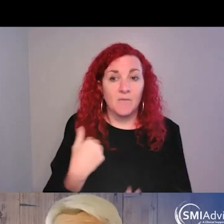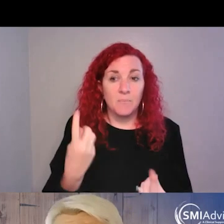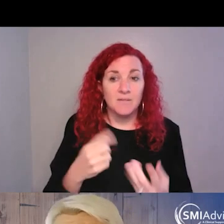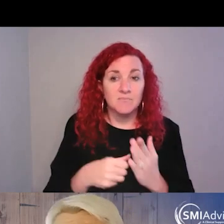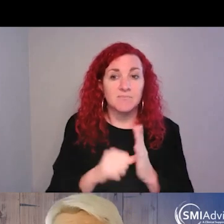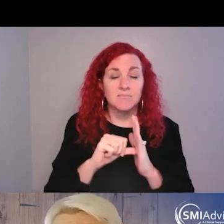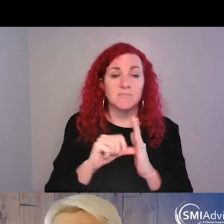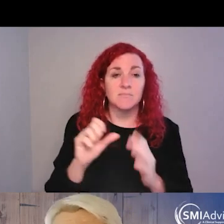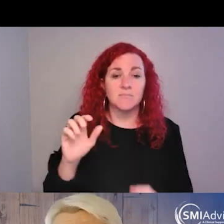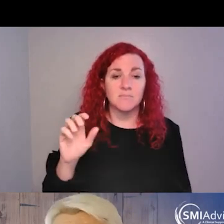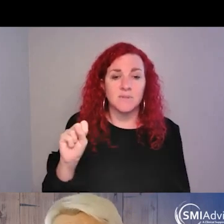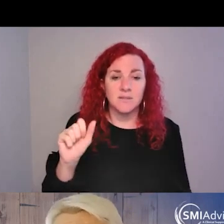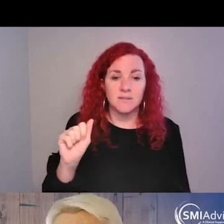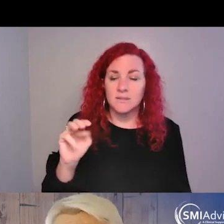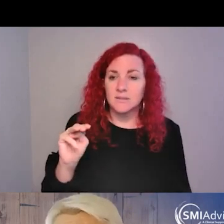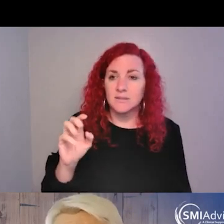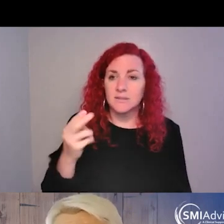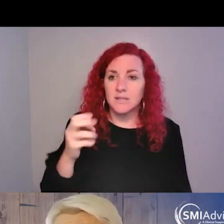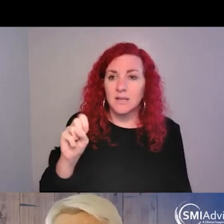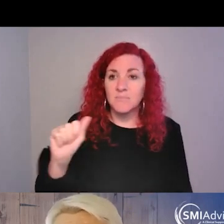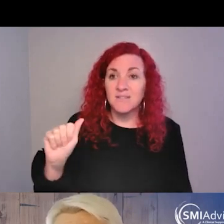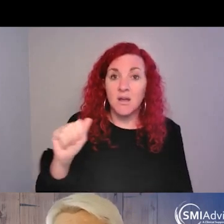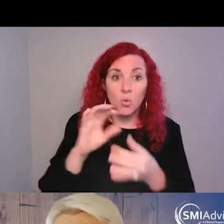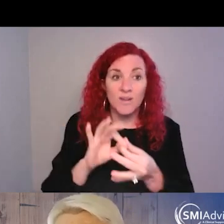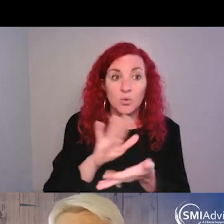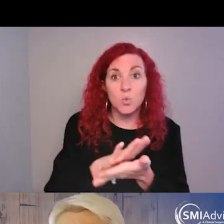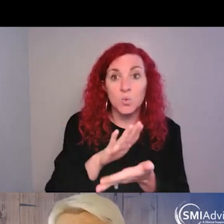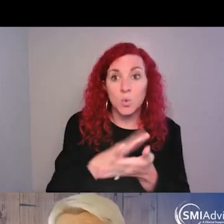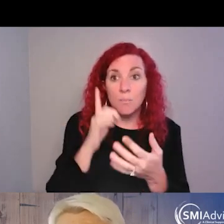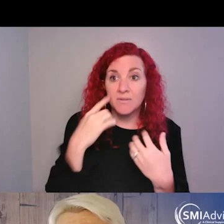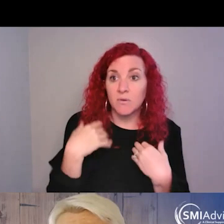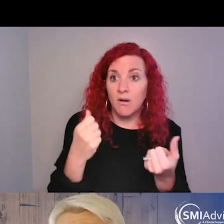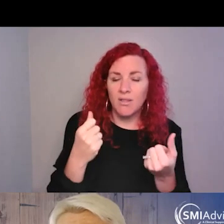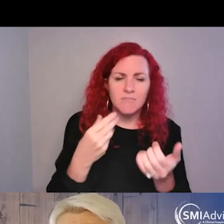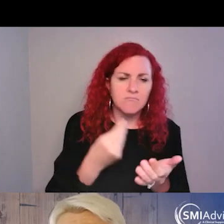SAMHSA HAS BEEN DOING AROUND SCHOOL MENTAL HEALTH AND PUTTING MONEY AND EFFORT THERE.